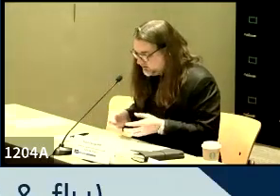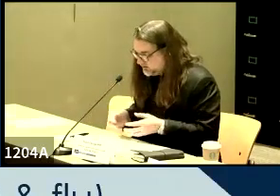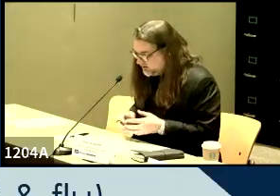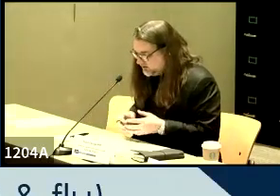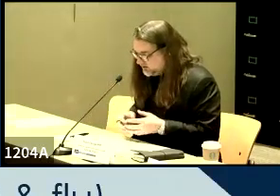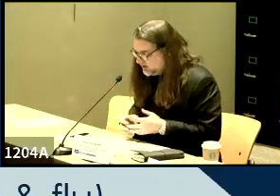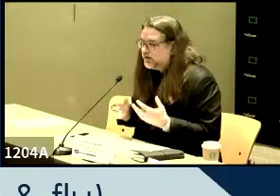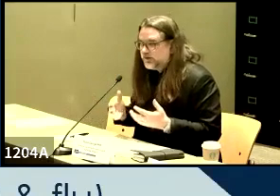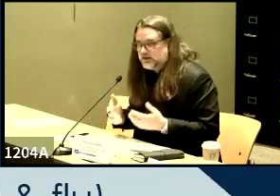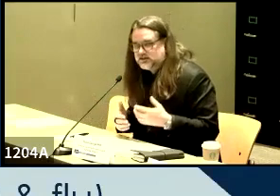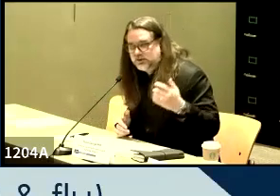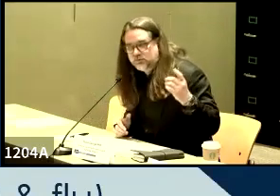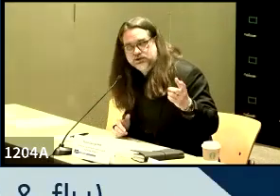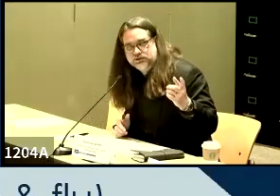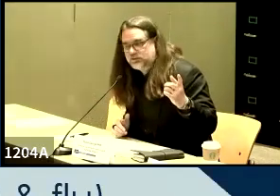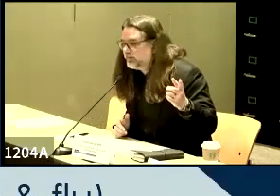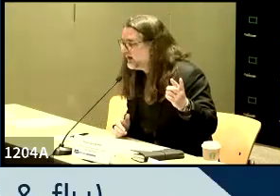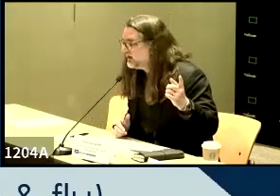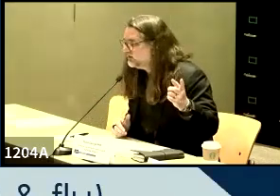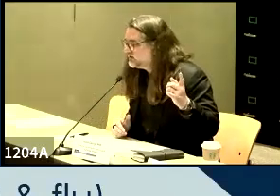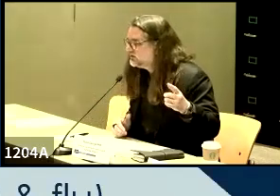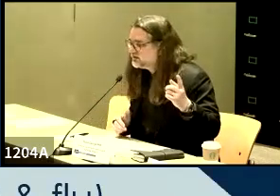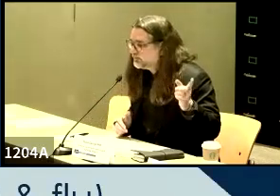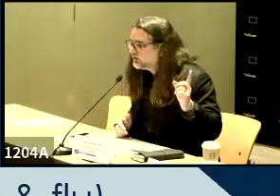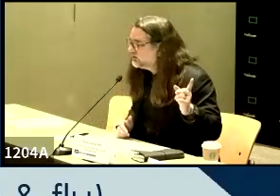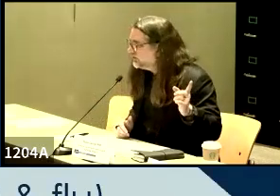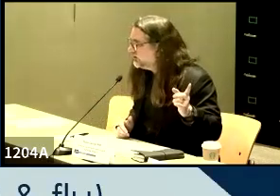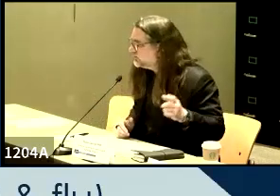So one of the things that's been really useful about adding this on, just as a personal note,